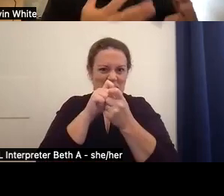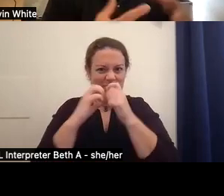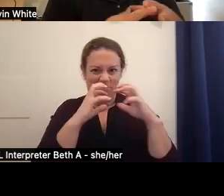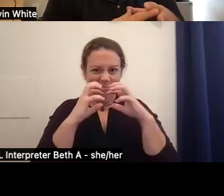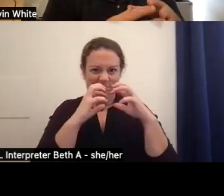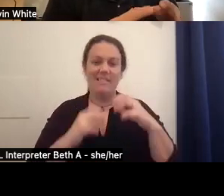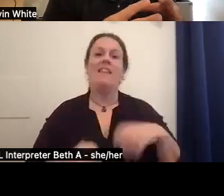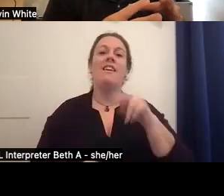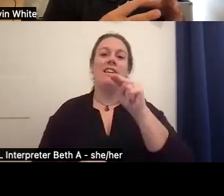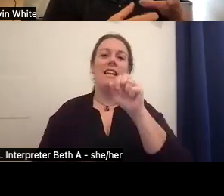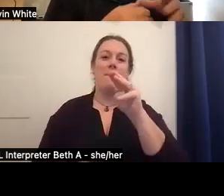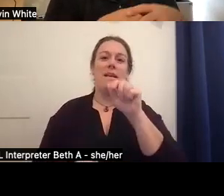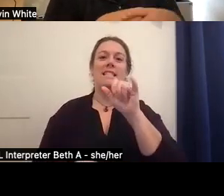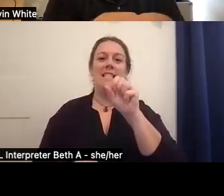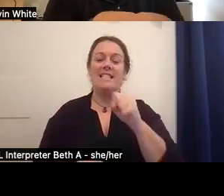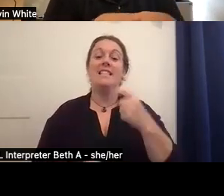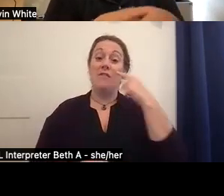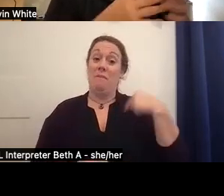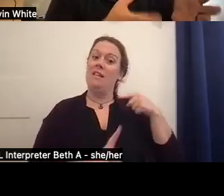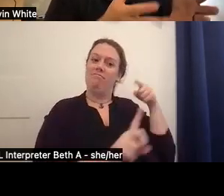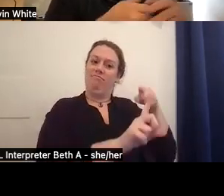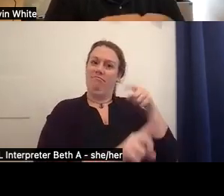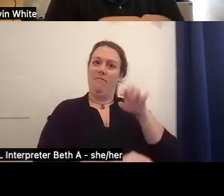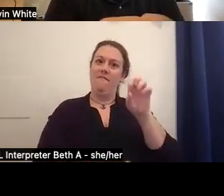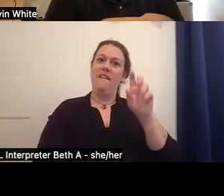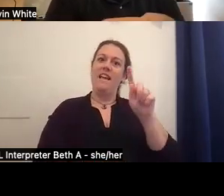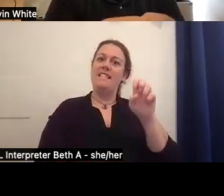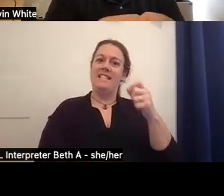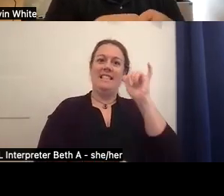focus solely on the study of Haudenosaunee people or Iroquoisan culture and history